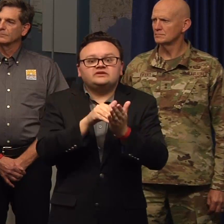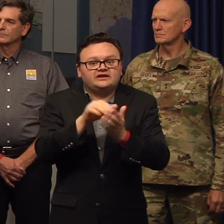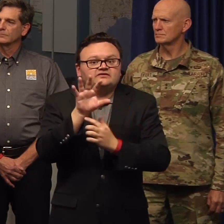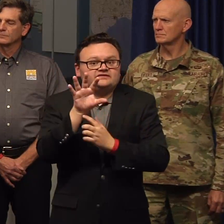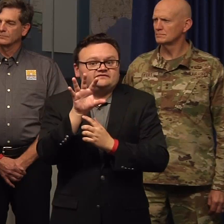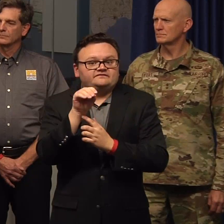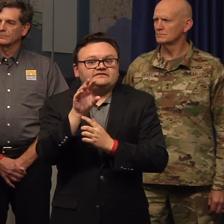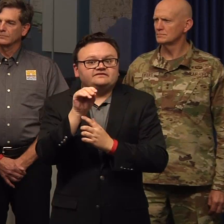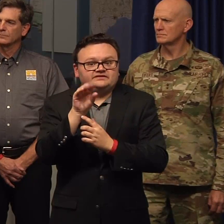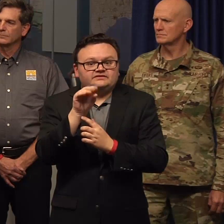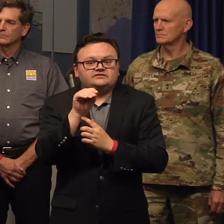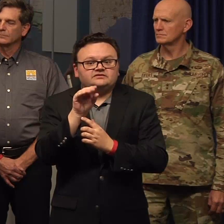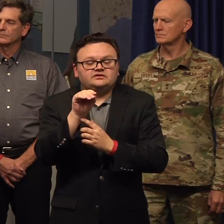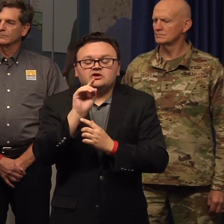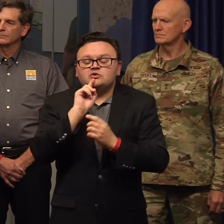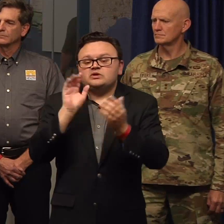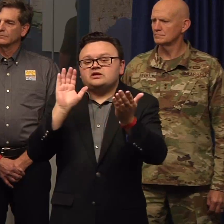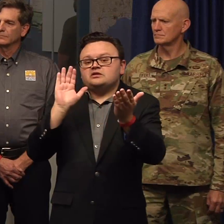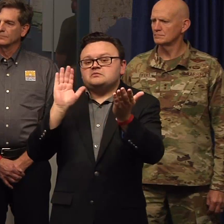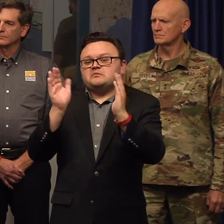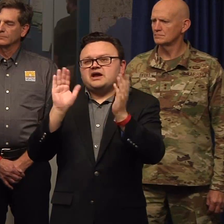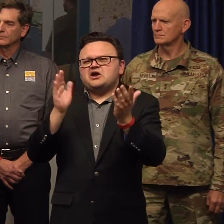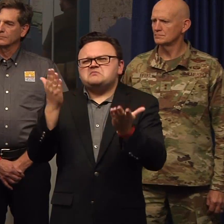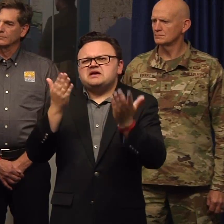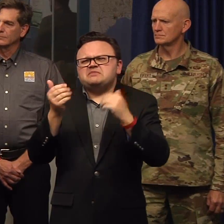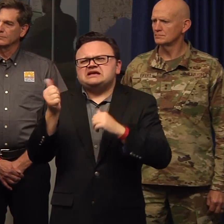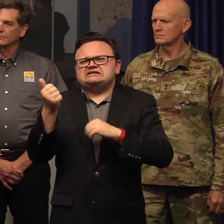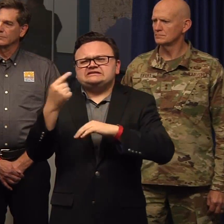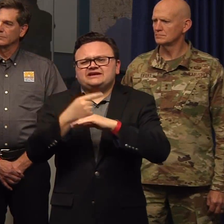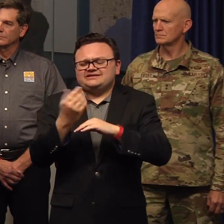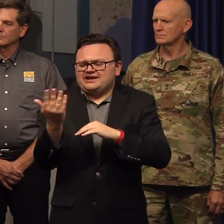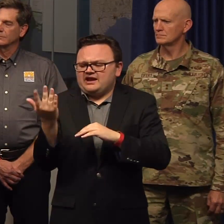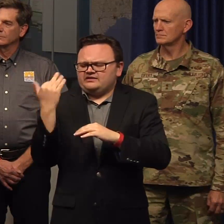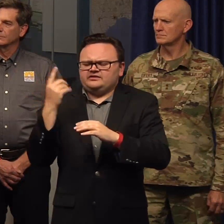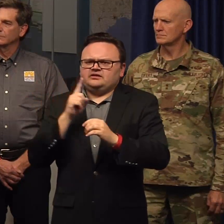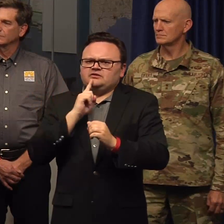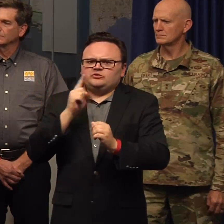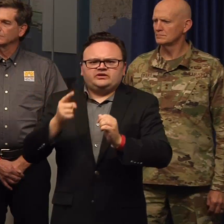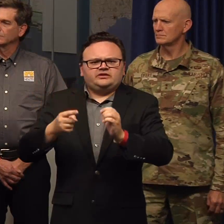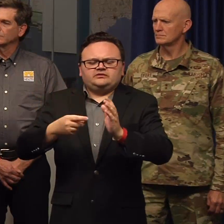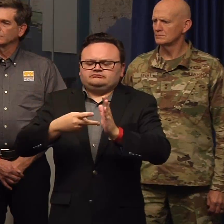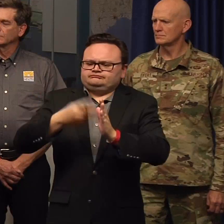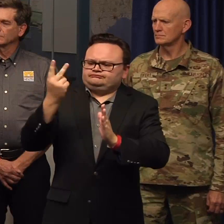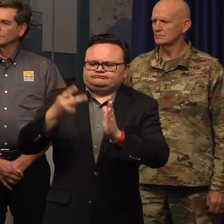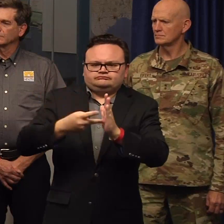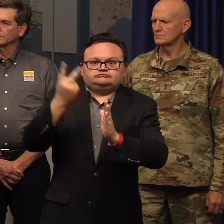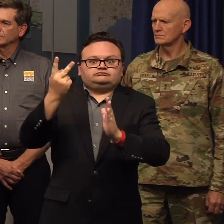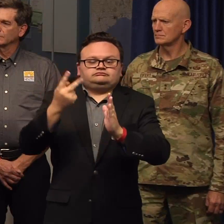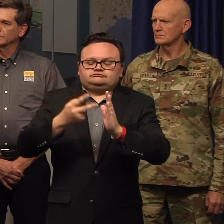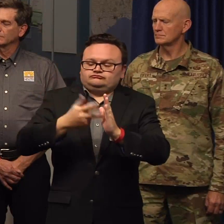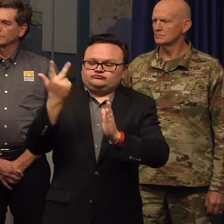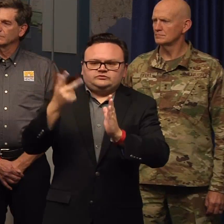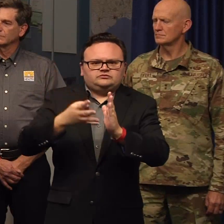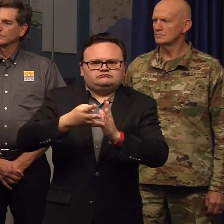WHEN THE INVESTIGATIONS WOULD BEGIN BUT THEY HAVE DONE ON THE